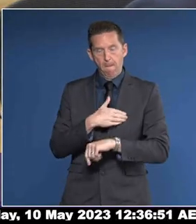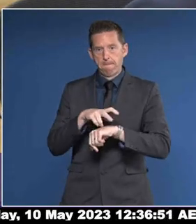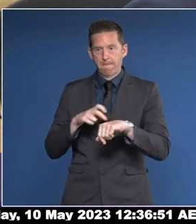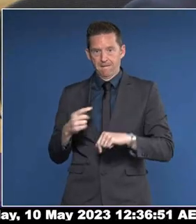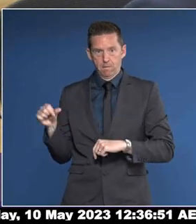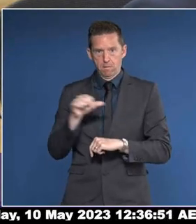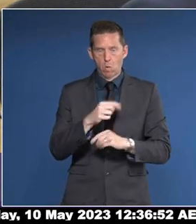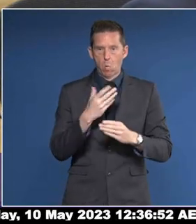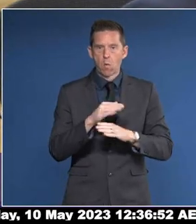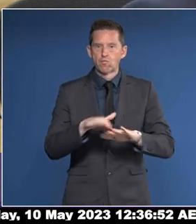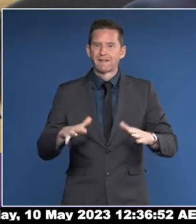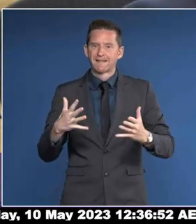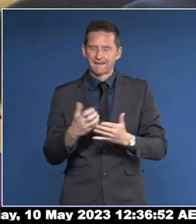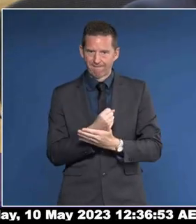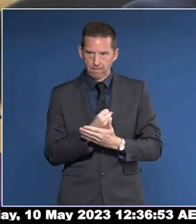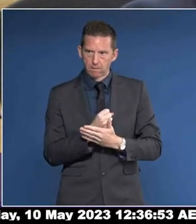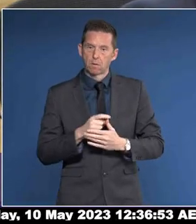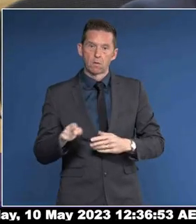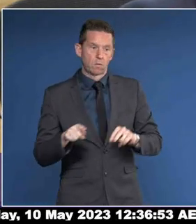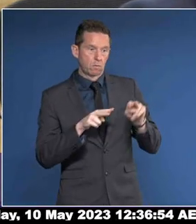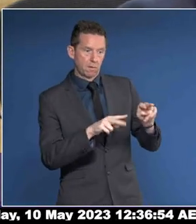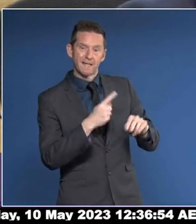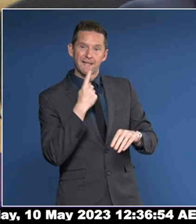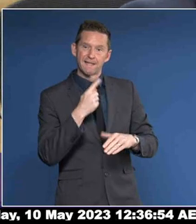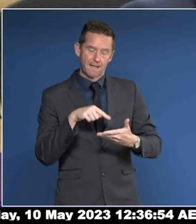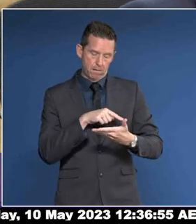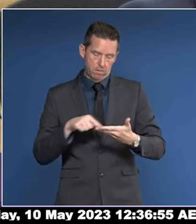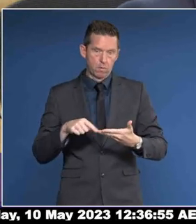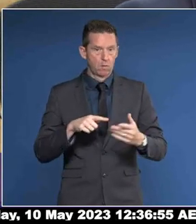'The environment the children were exposed to was worse in daylight.'